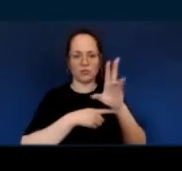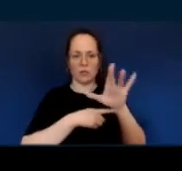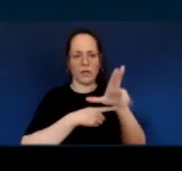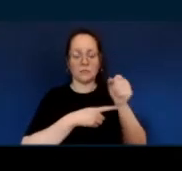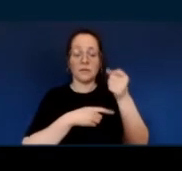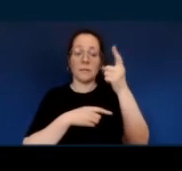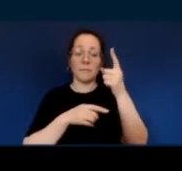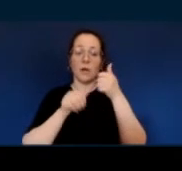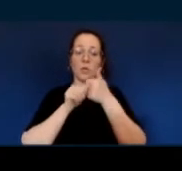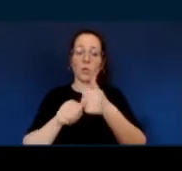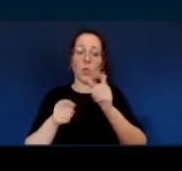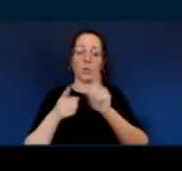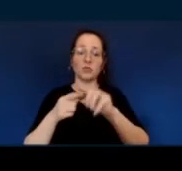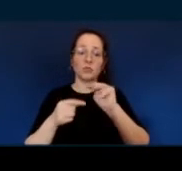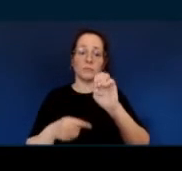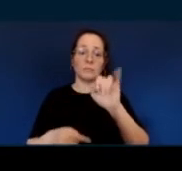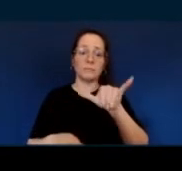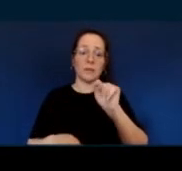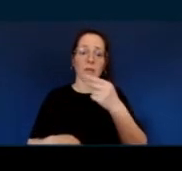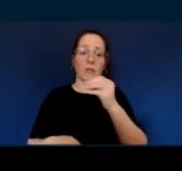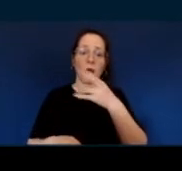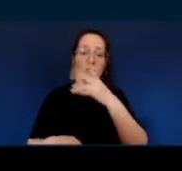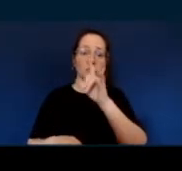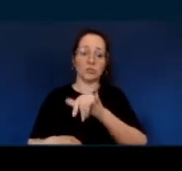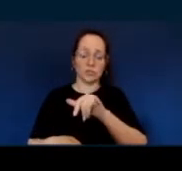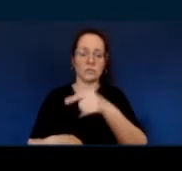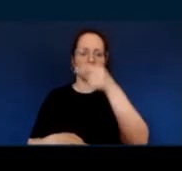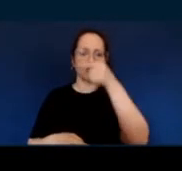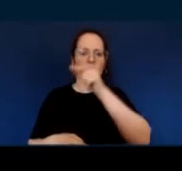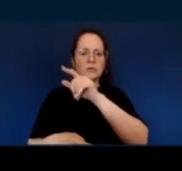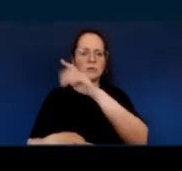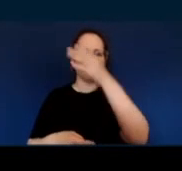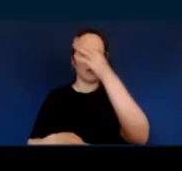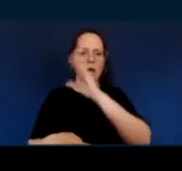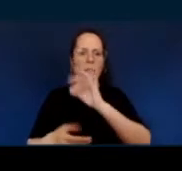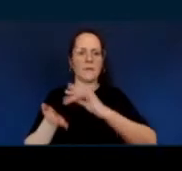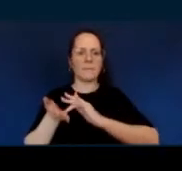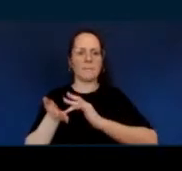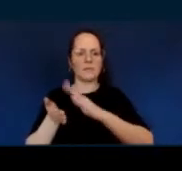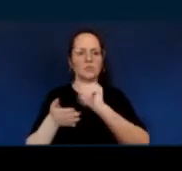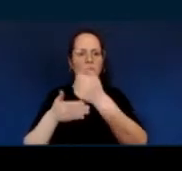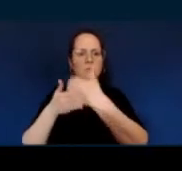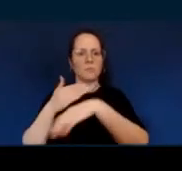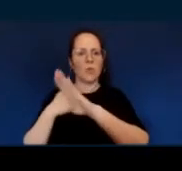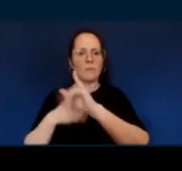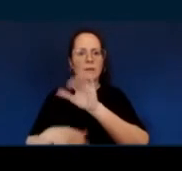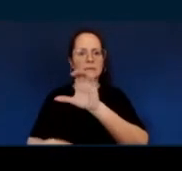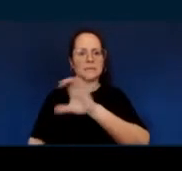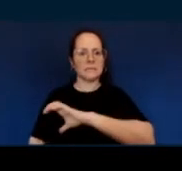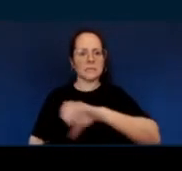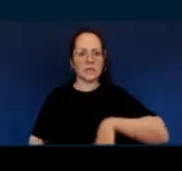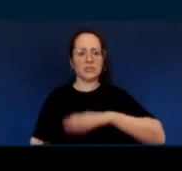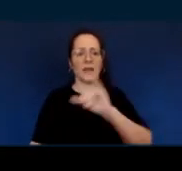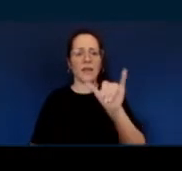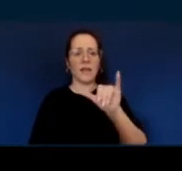GREEK GOD OF MEDICINE WAS ALSO BORN BY C-SECTION AND NERO WHO MANAGES TO FIND HIS WAY INTO